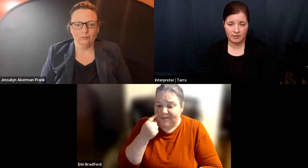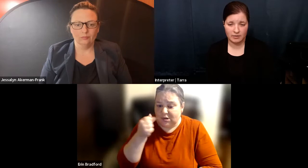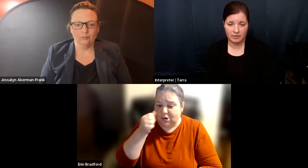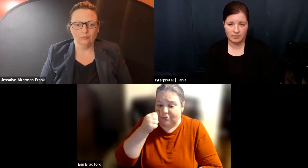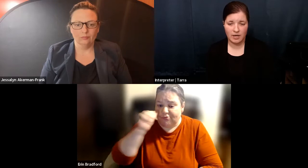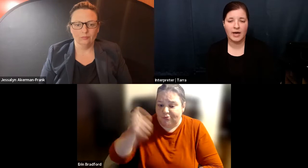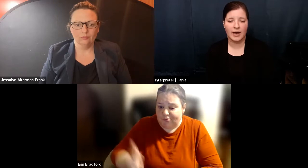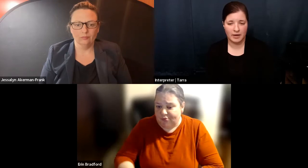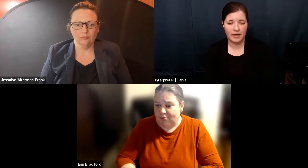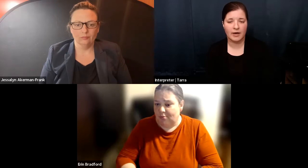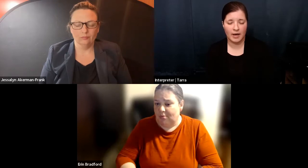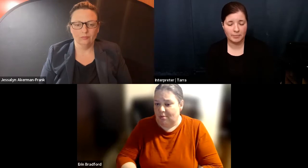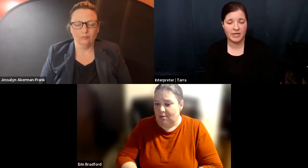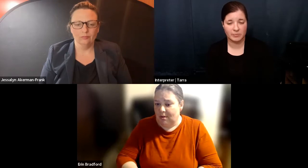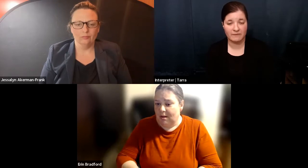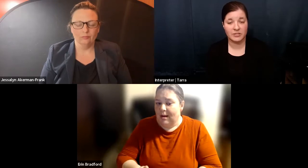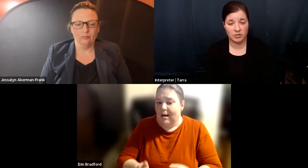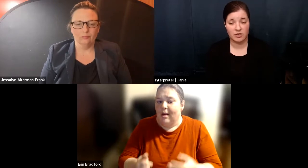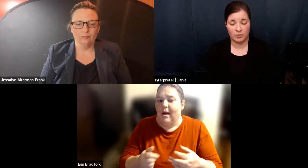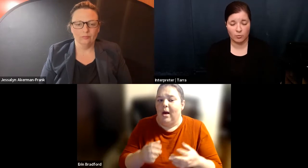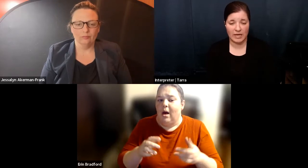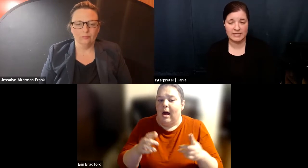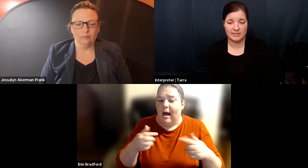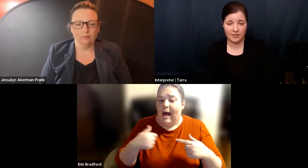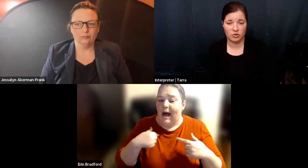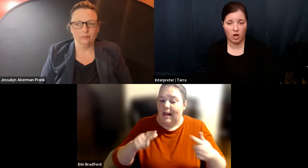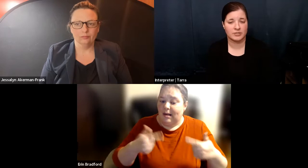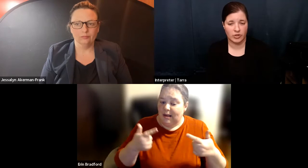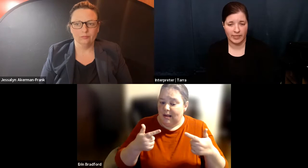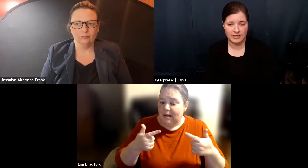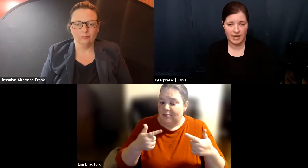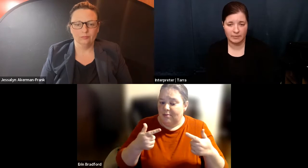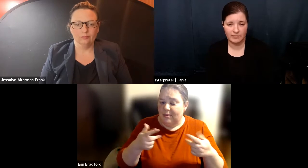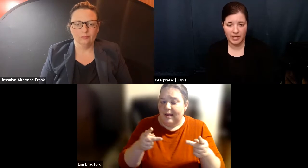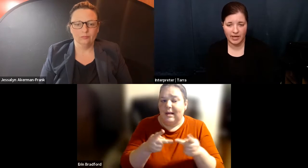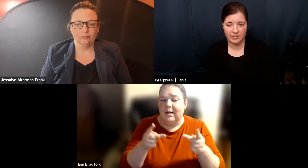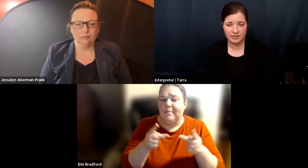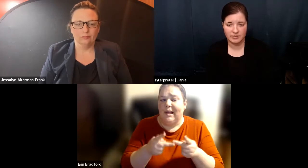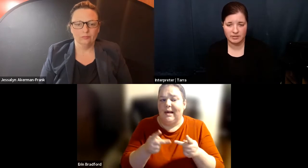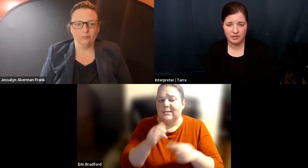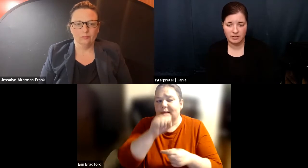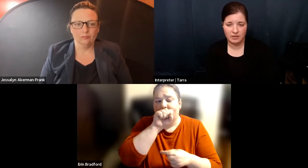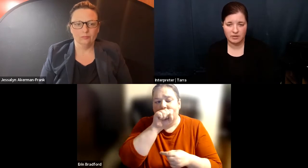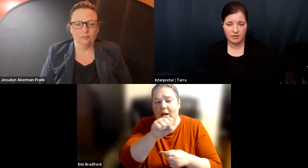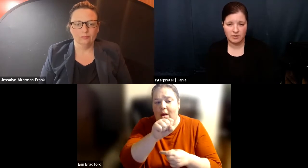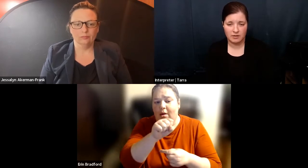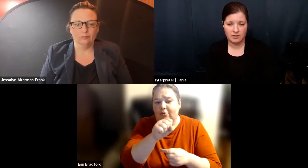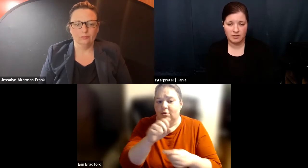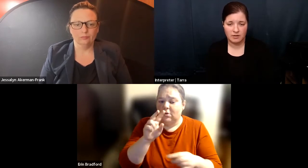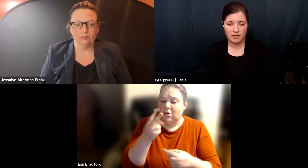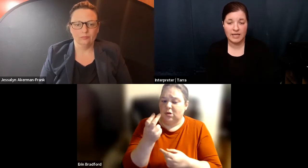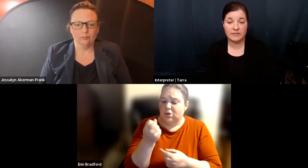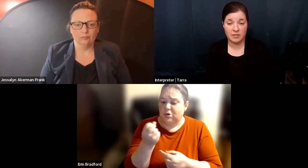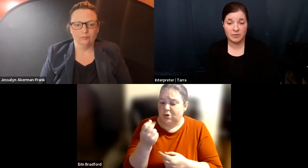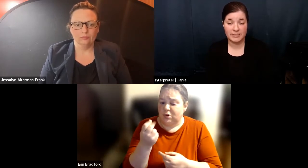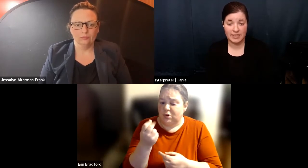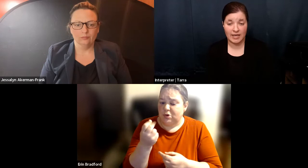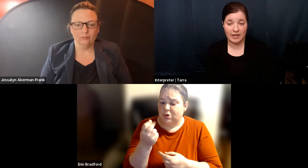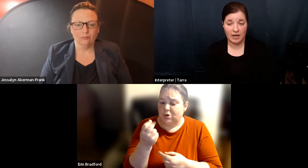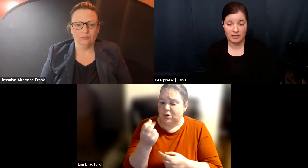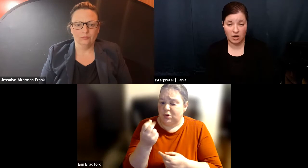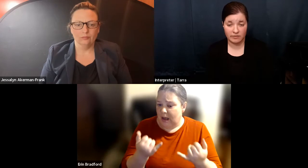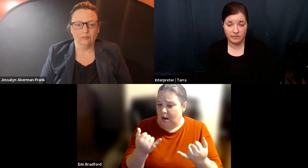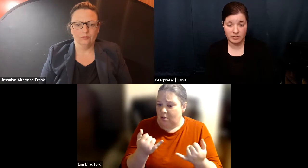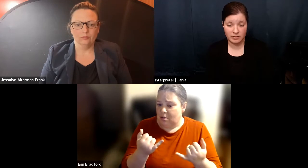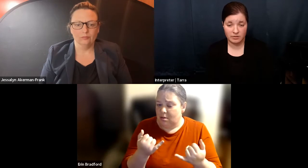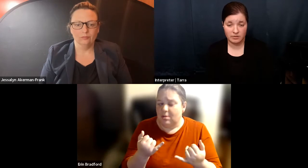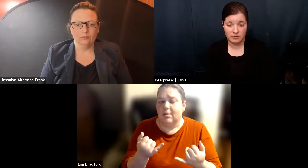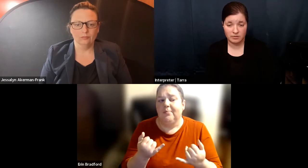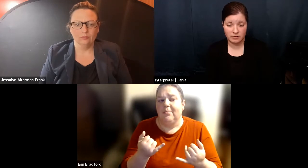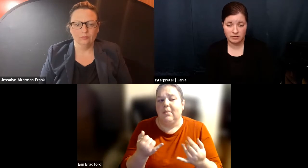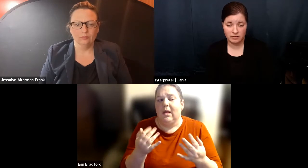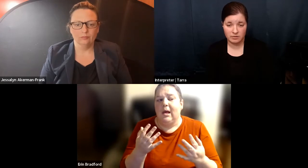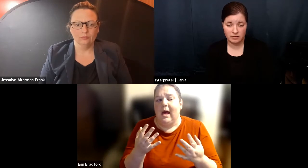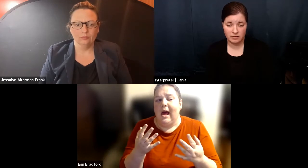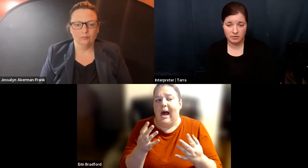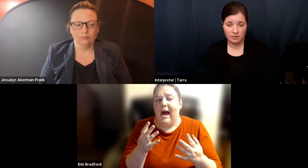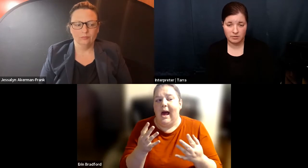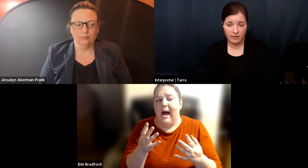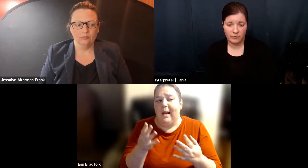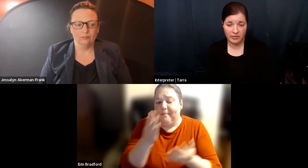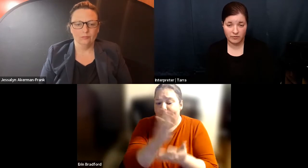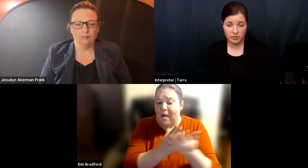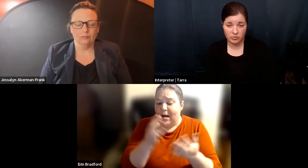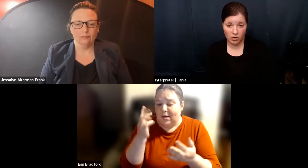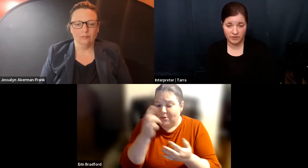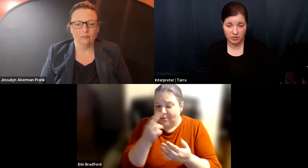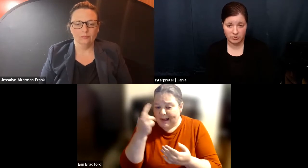COVID, especially.